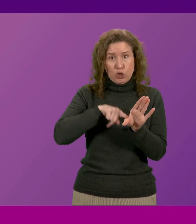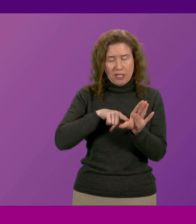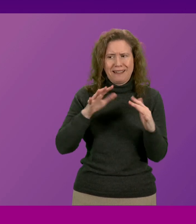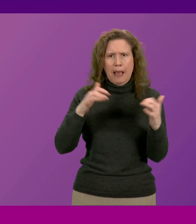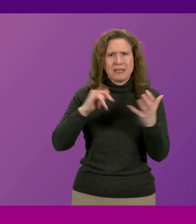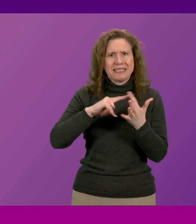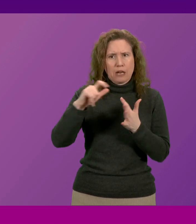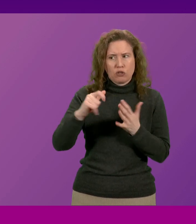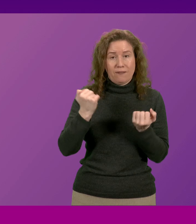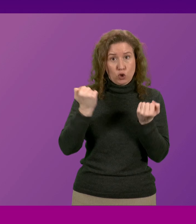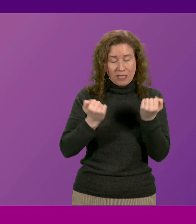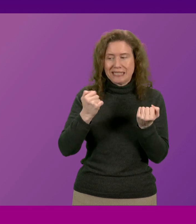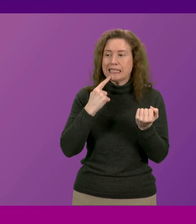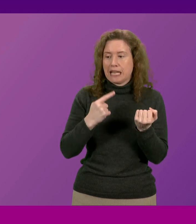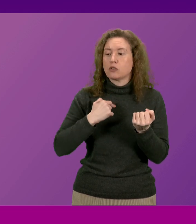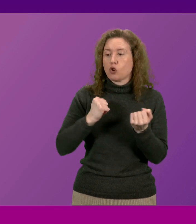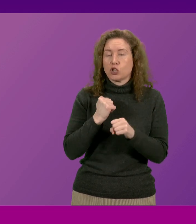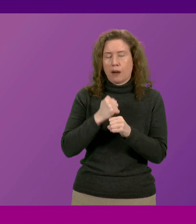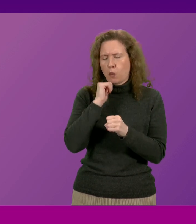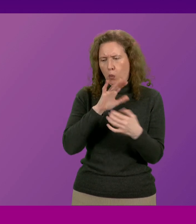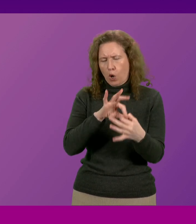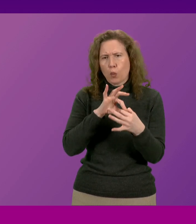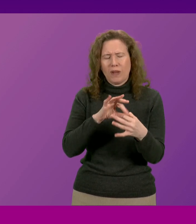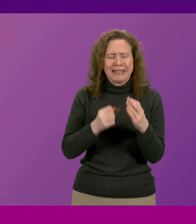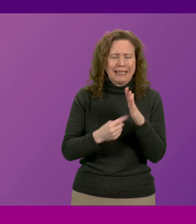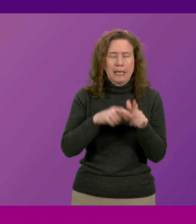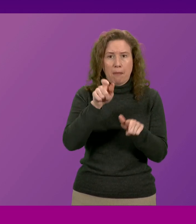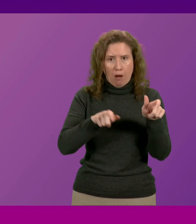advised me that the Scottish Government would work with key partners on promoting and sharing